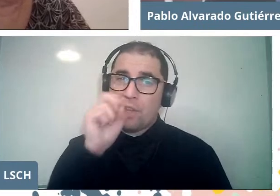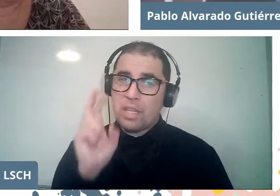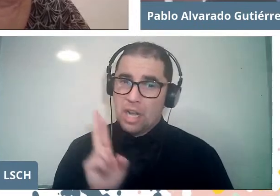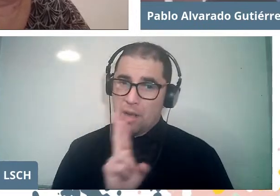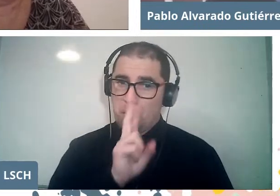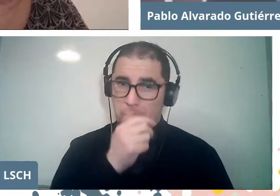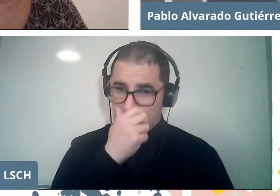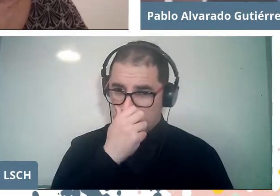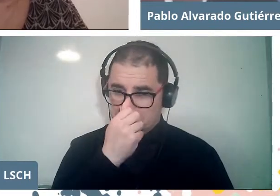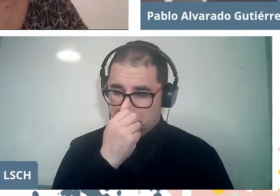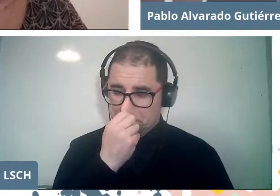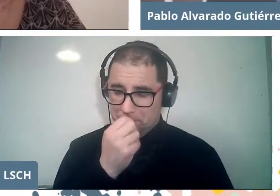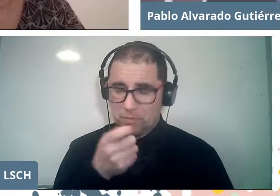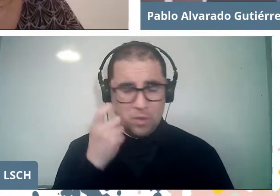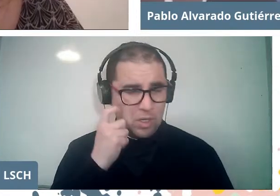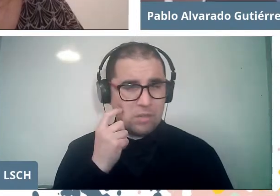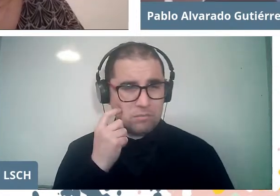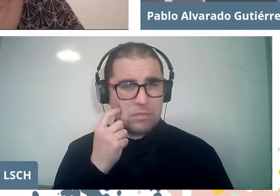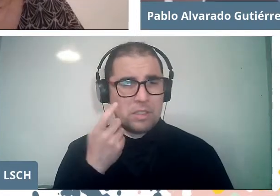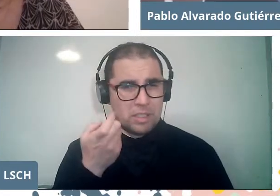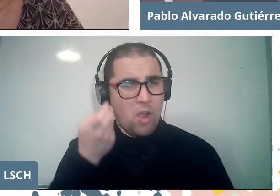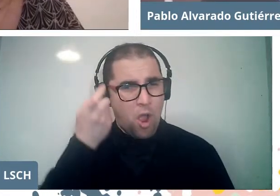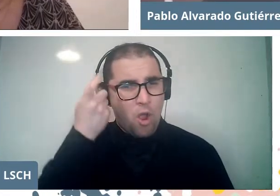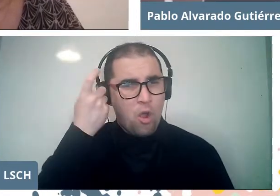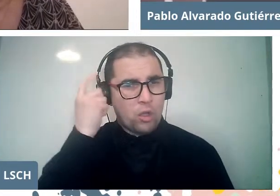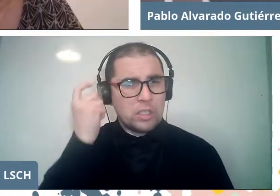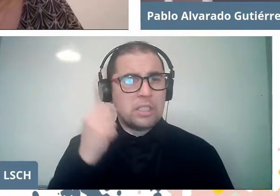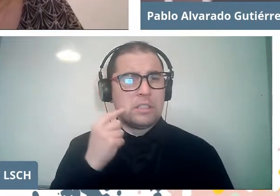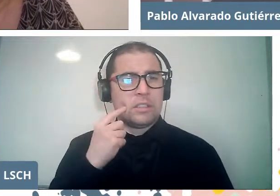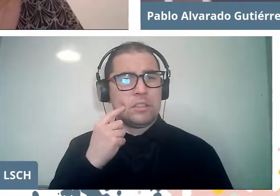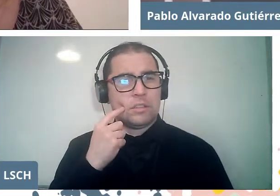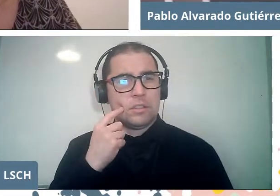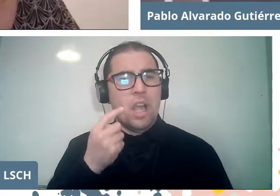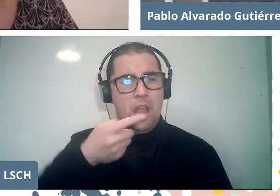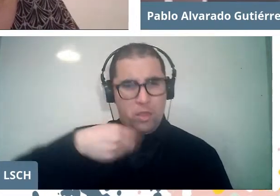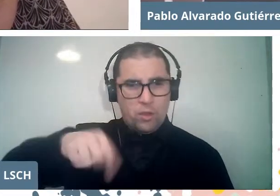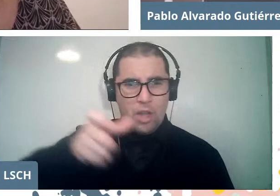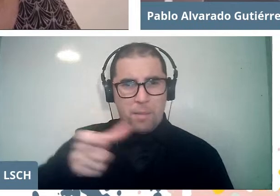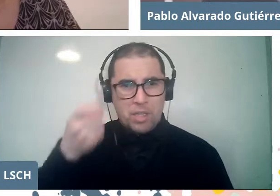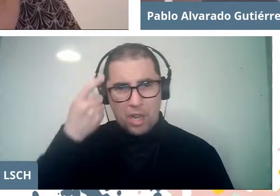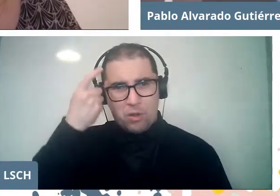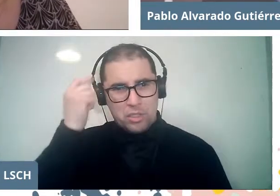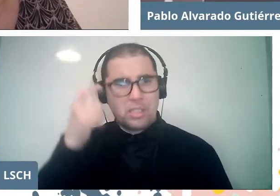it requires an examination of conscience of a good part of the population.